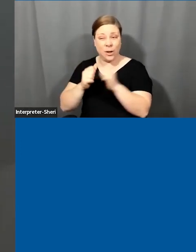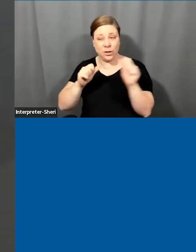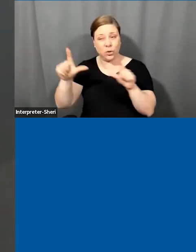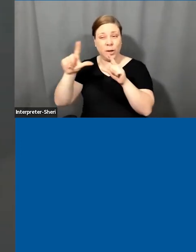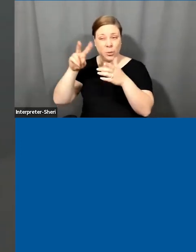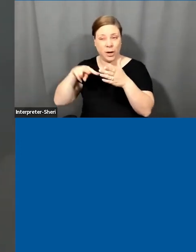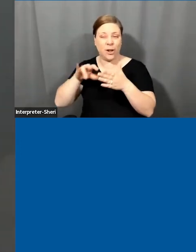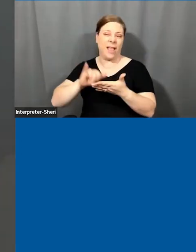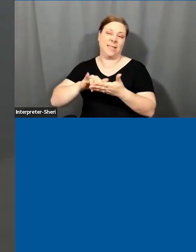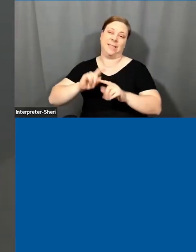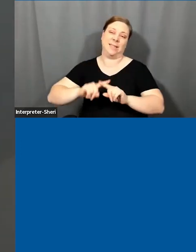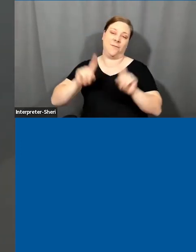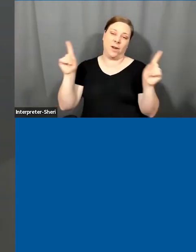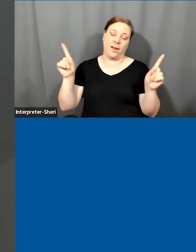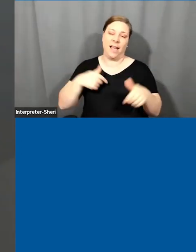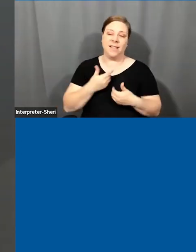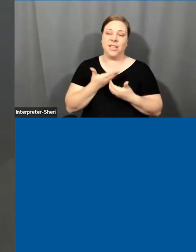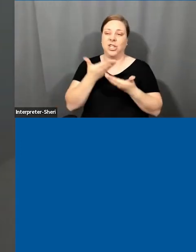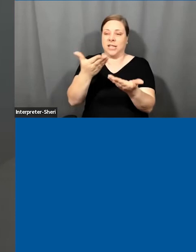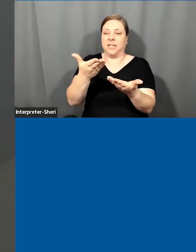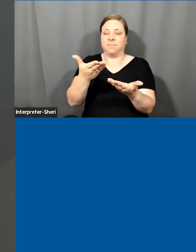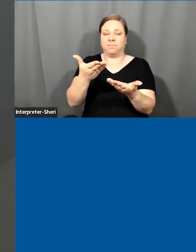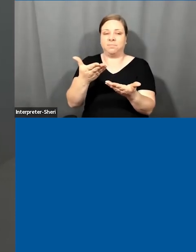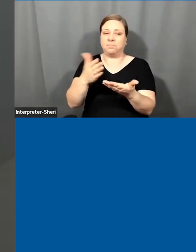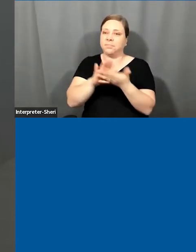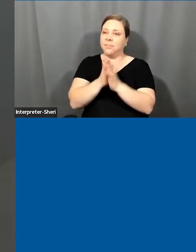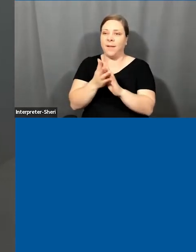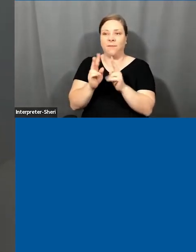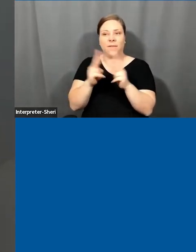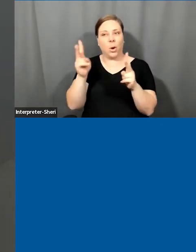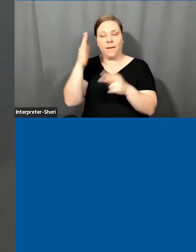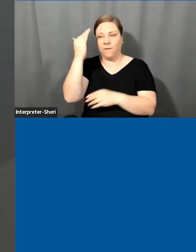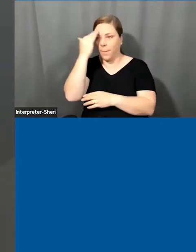And I would suggest that you get very familiar with all the different dialogues